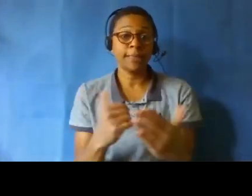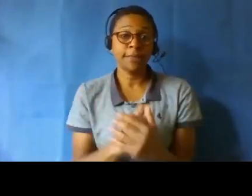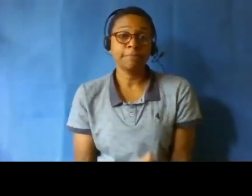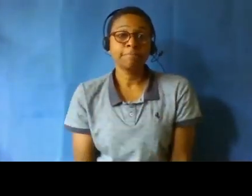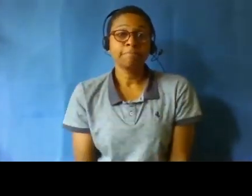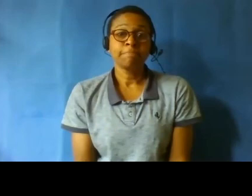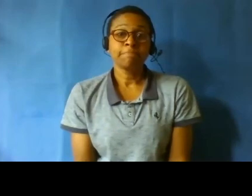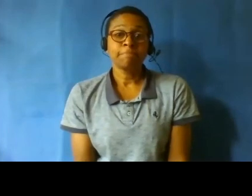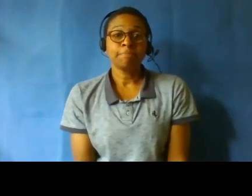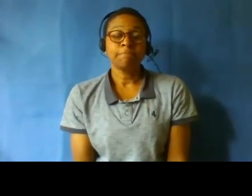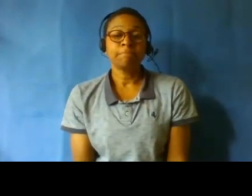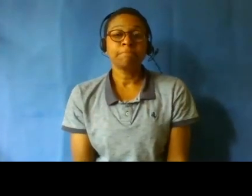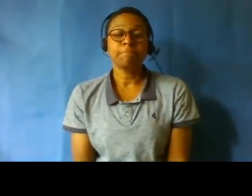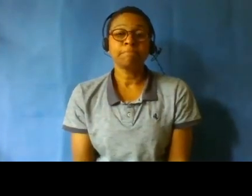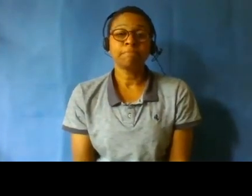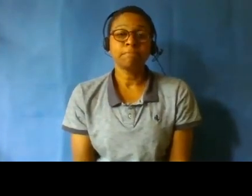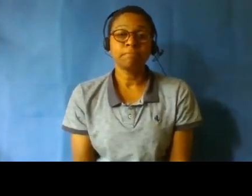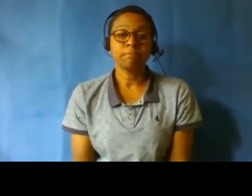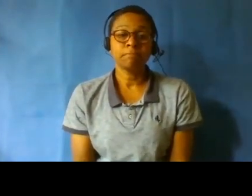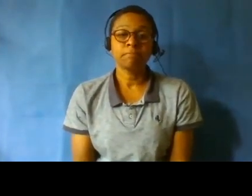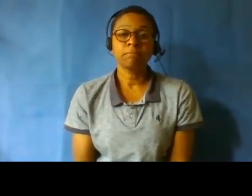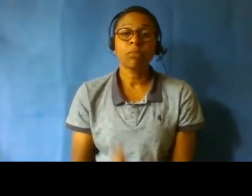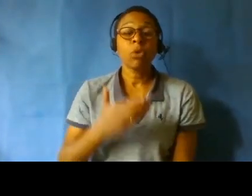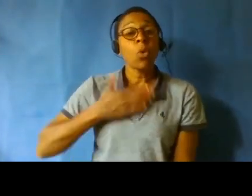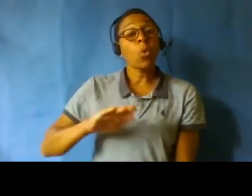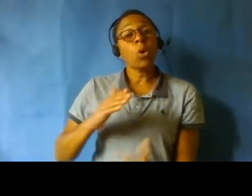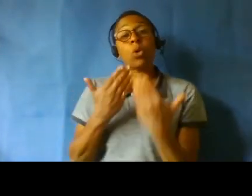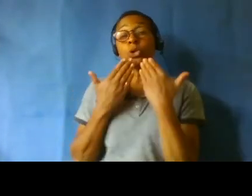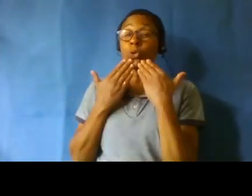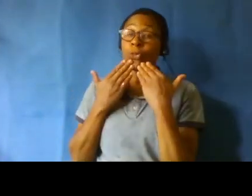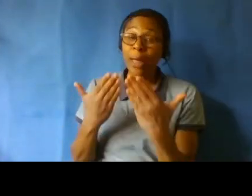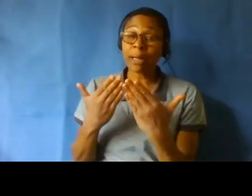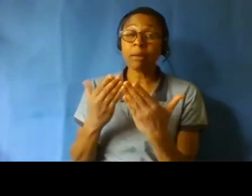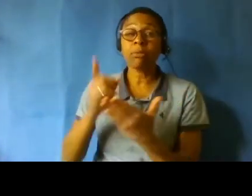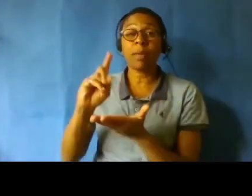we would like to thank our financial contributors the service center for